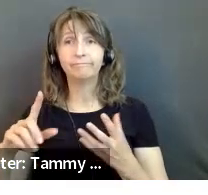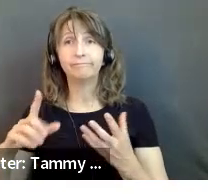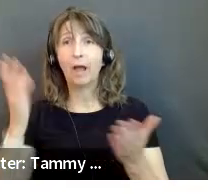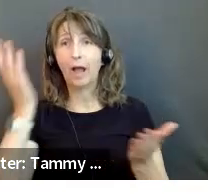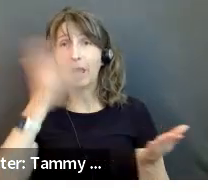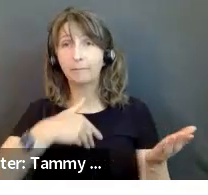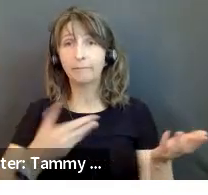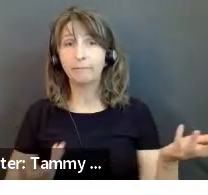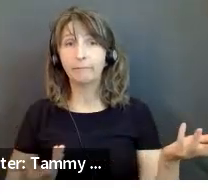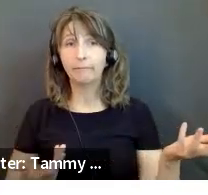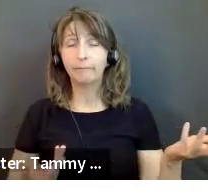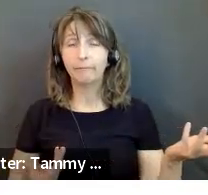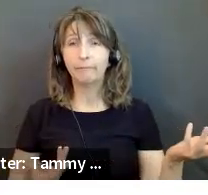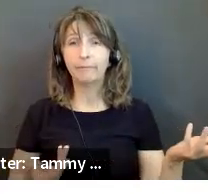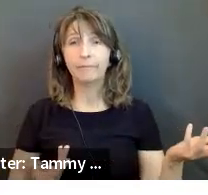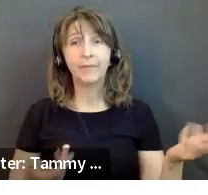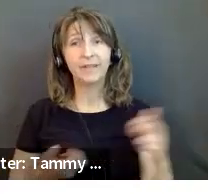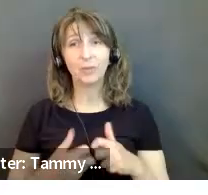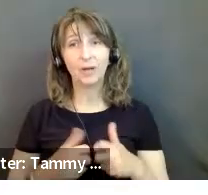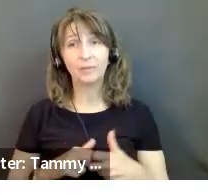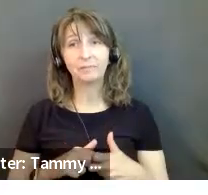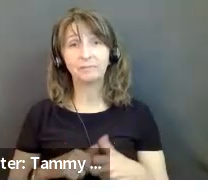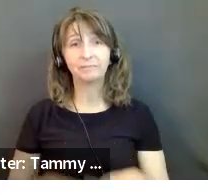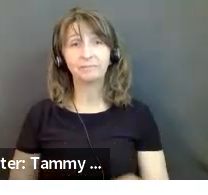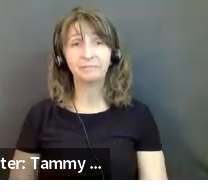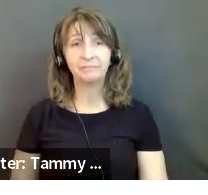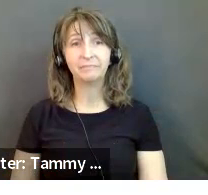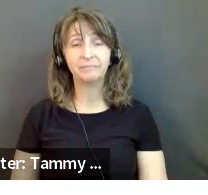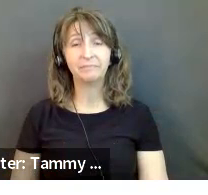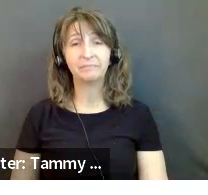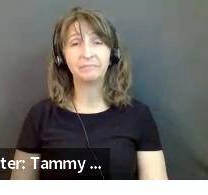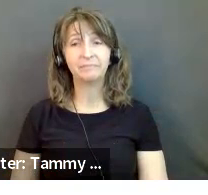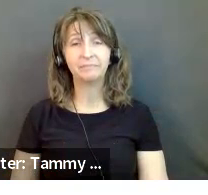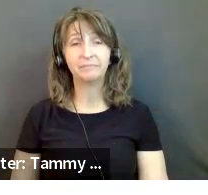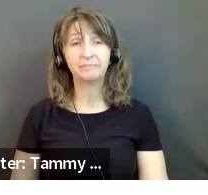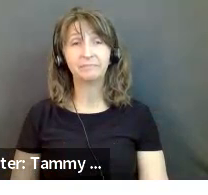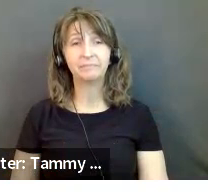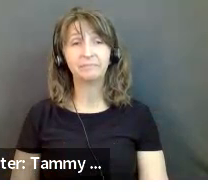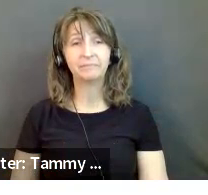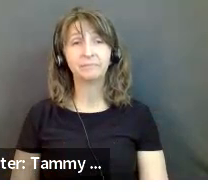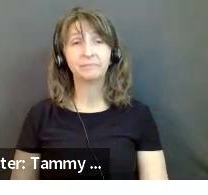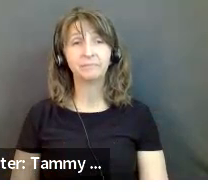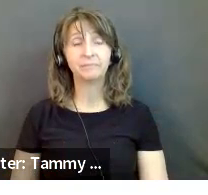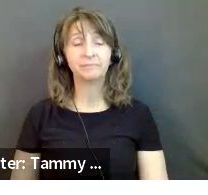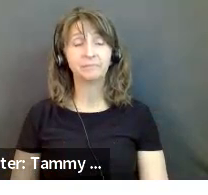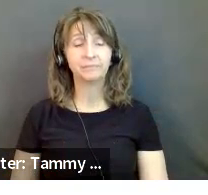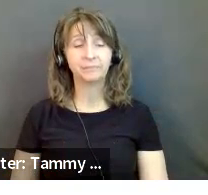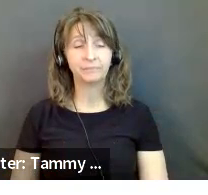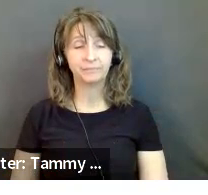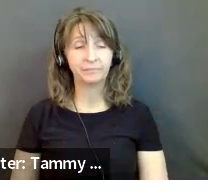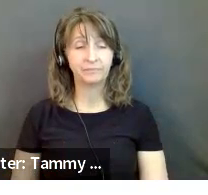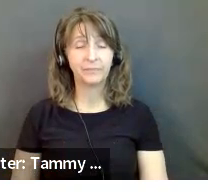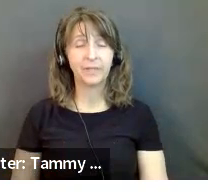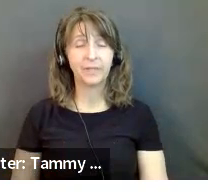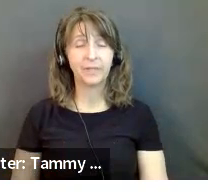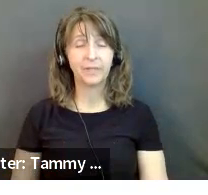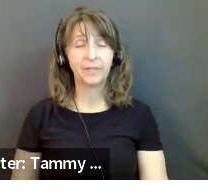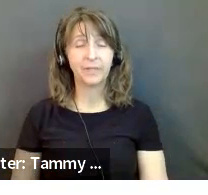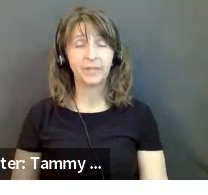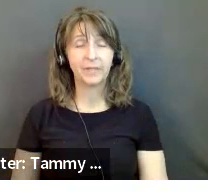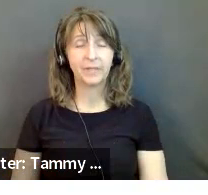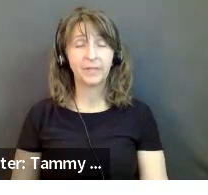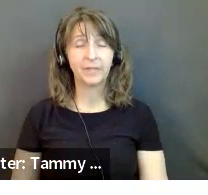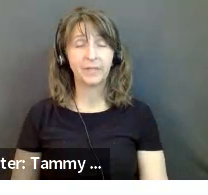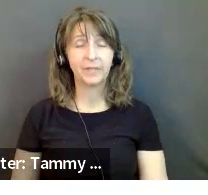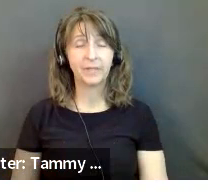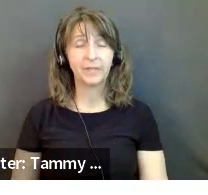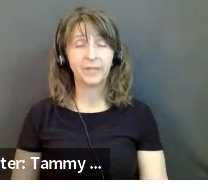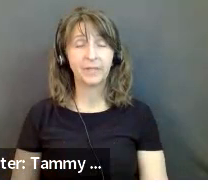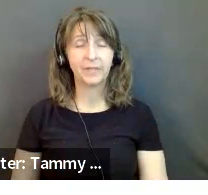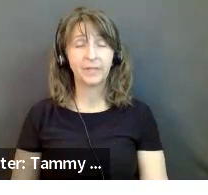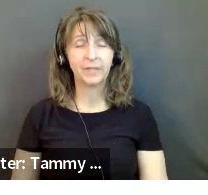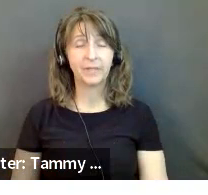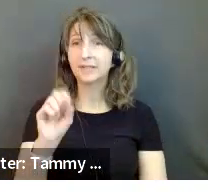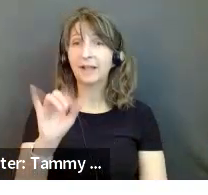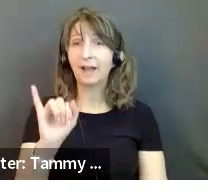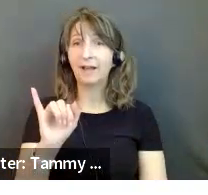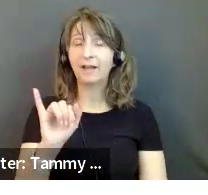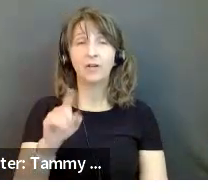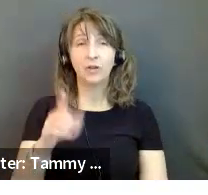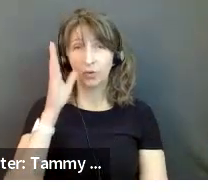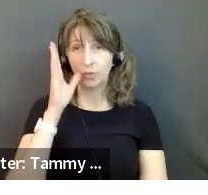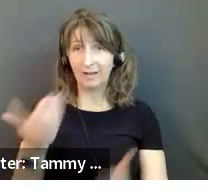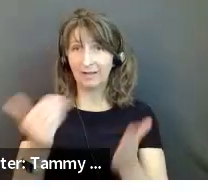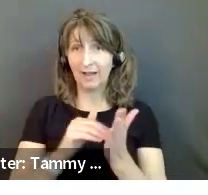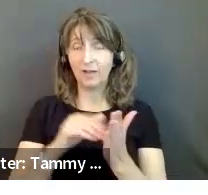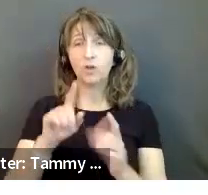So, next slide, please. The same some of the same key pieces for SSDI is again, you're going to report by the sixth of the month.